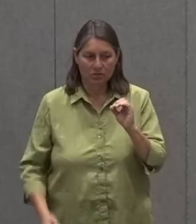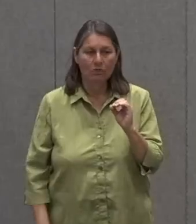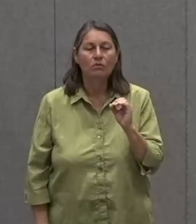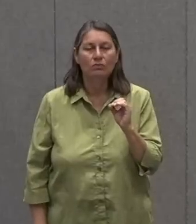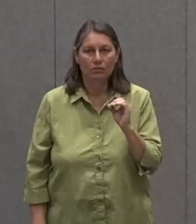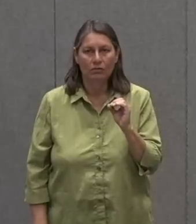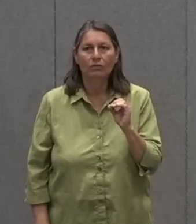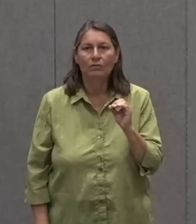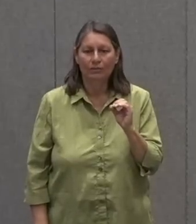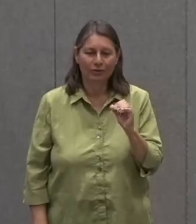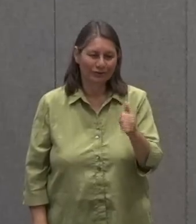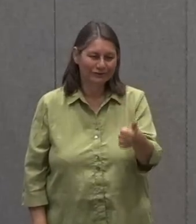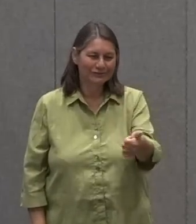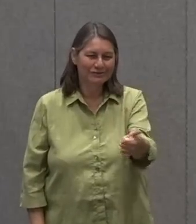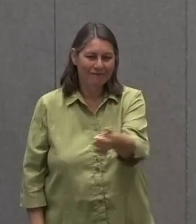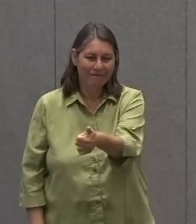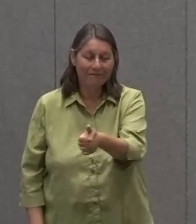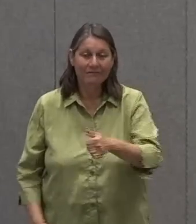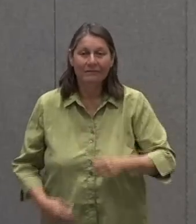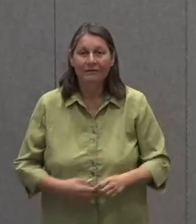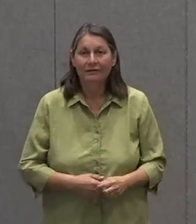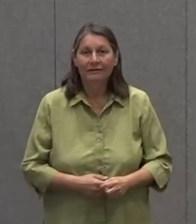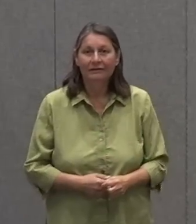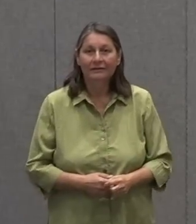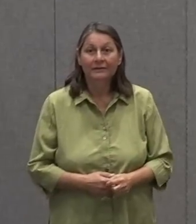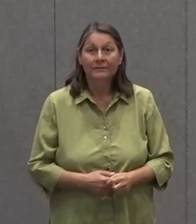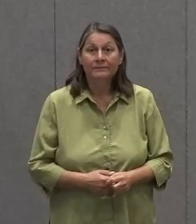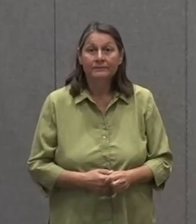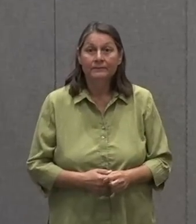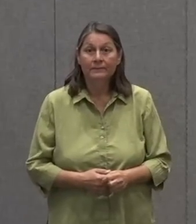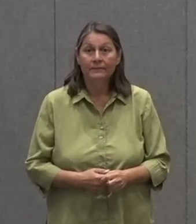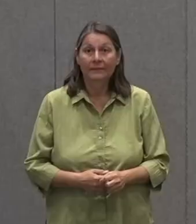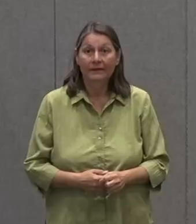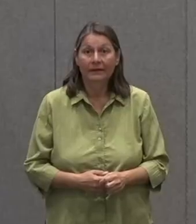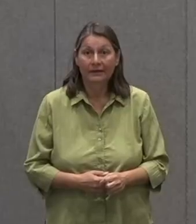Good job. So what if we divided